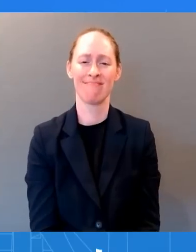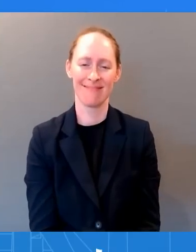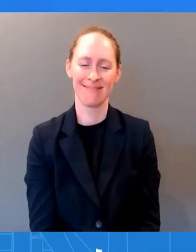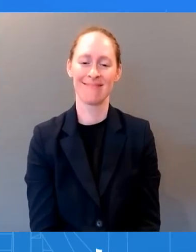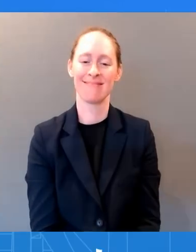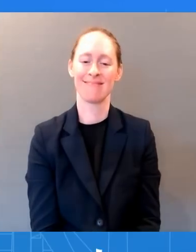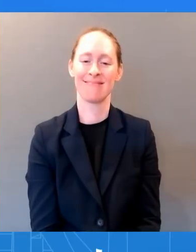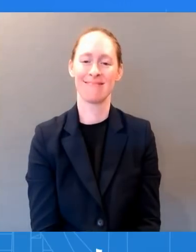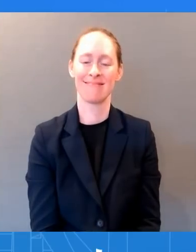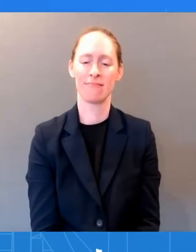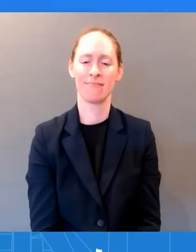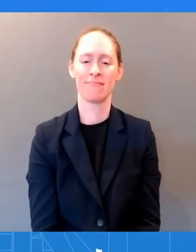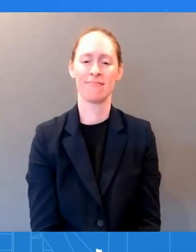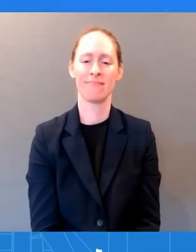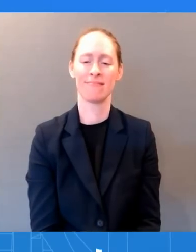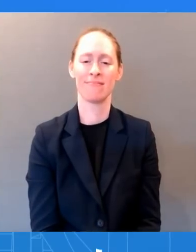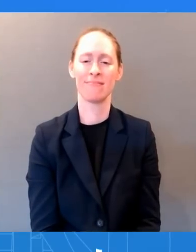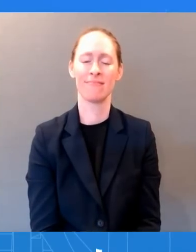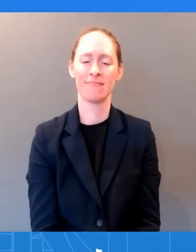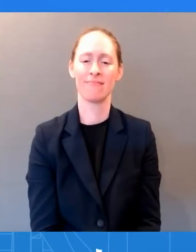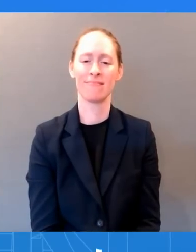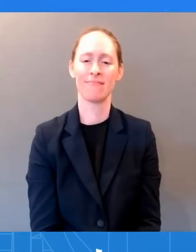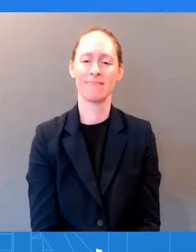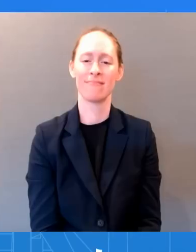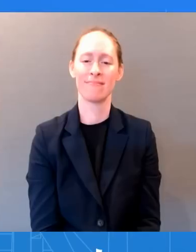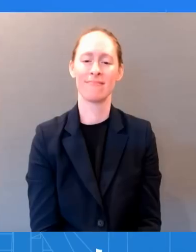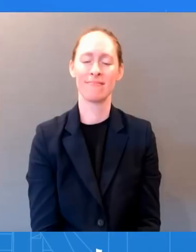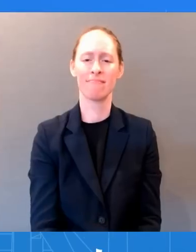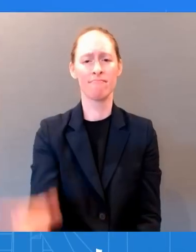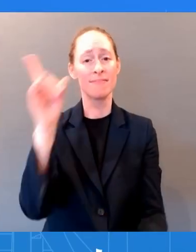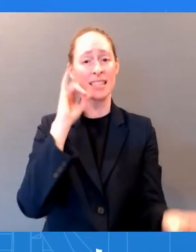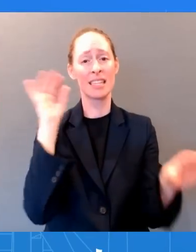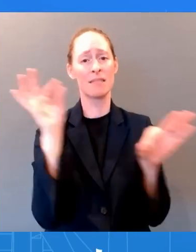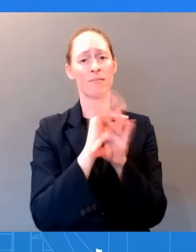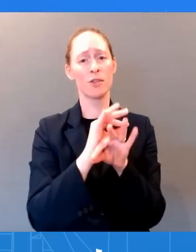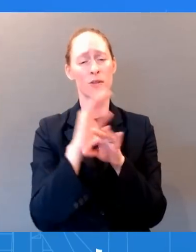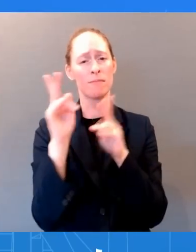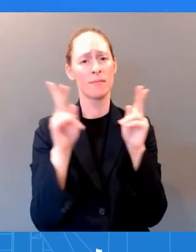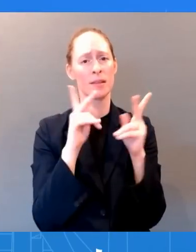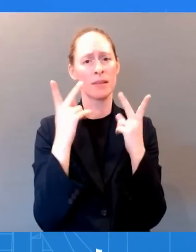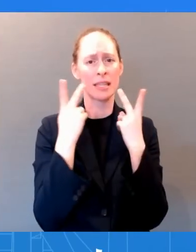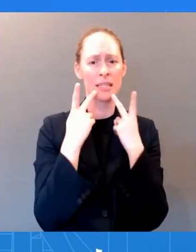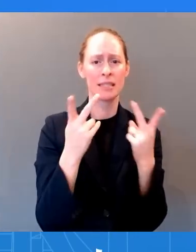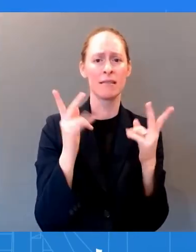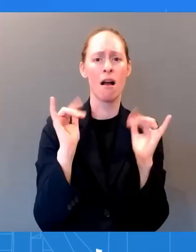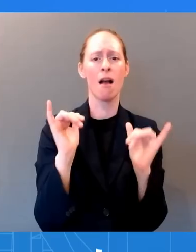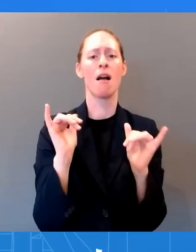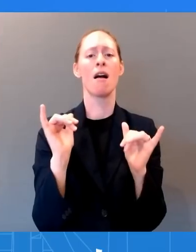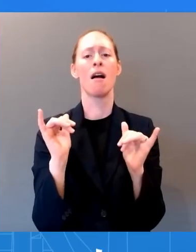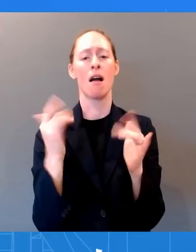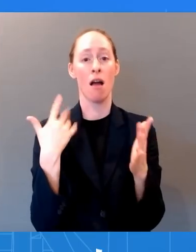which is so important at this time for the American people. But I'm not going to get ahead of the numbers. But we have talked about how we're expecting